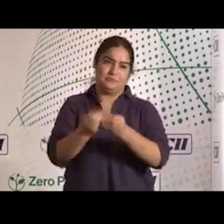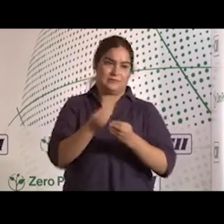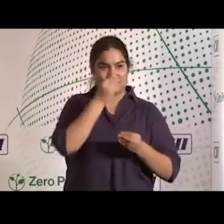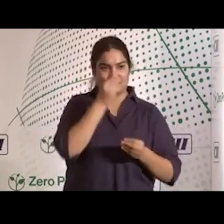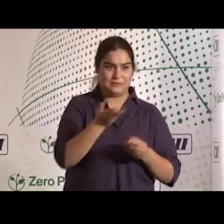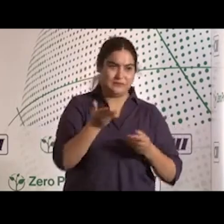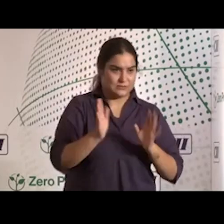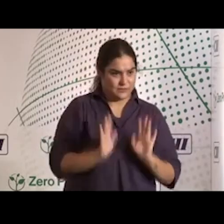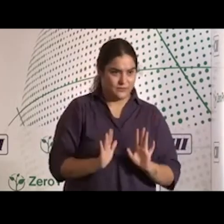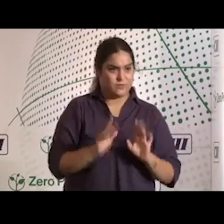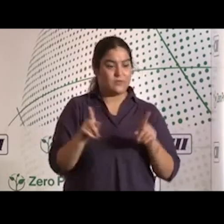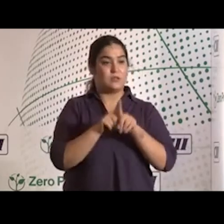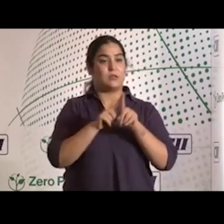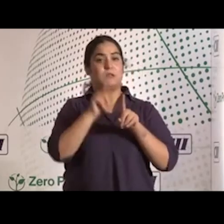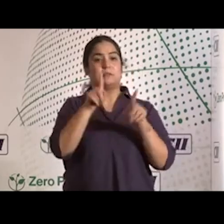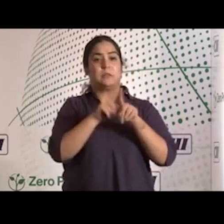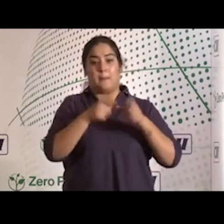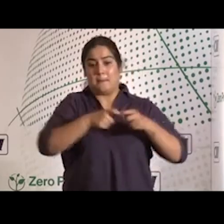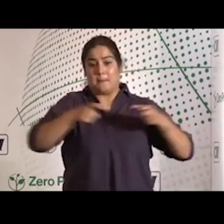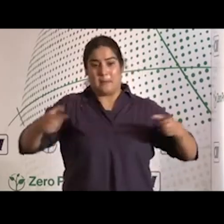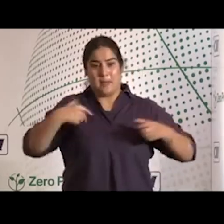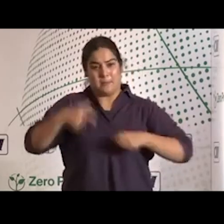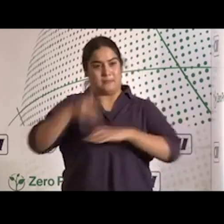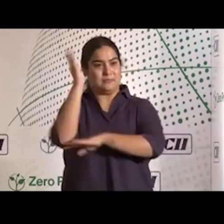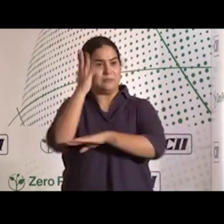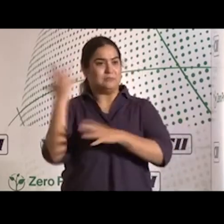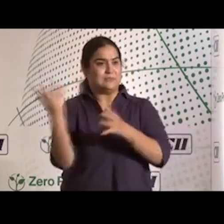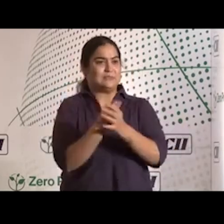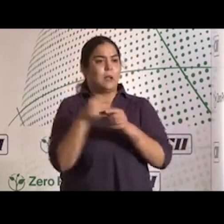talking about a platform which is picking up all these problems